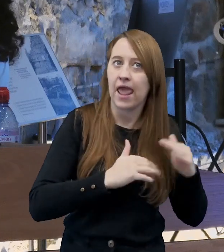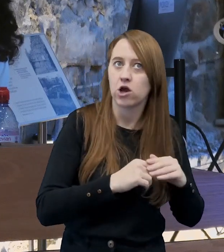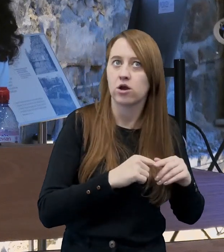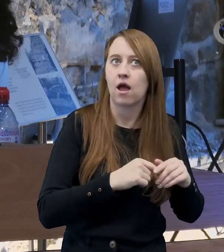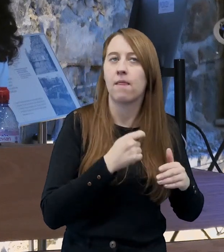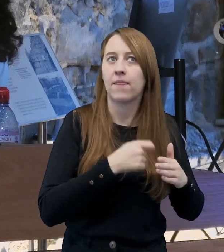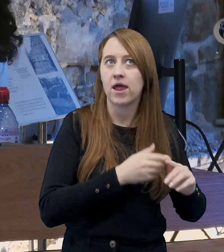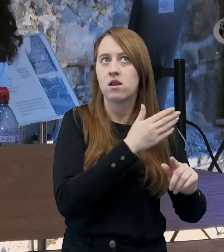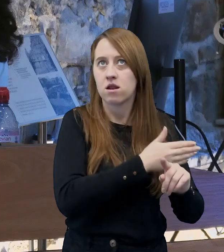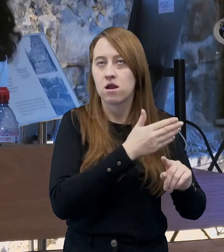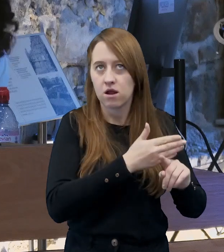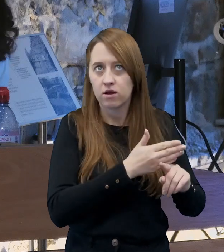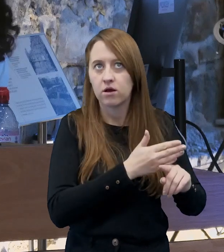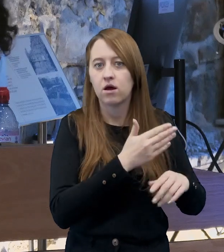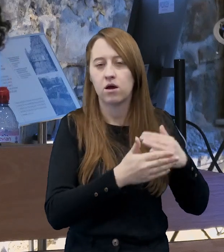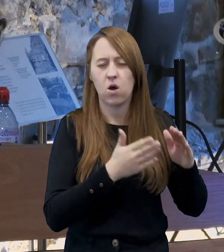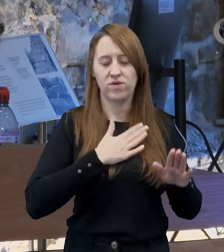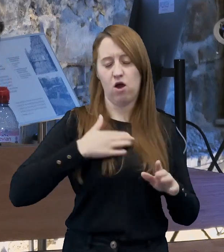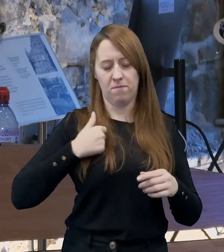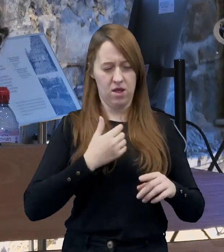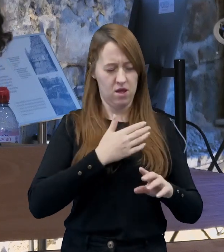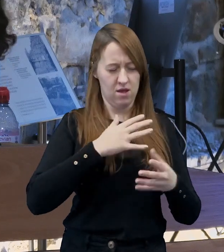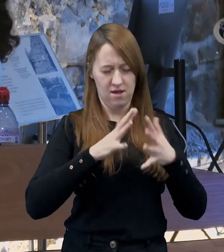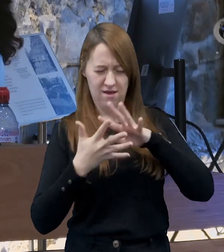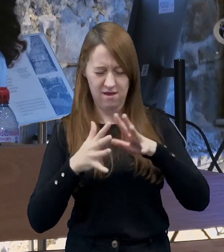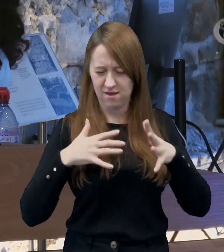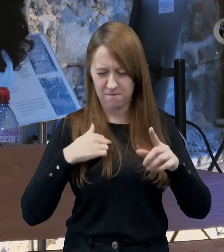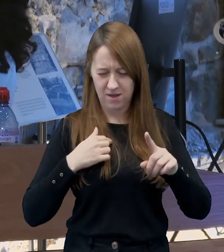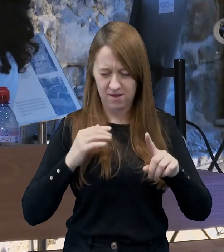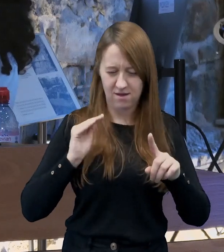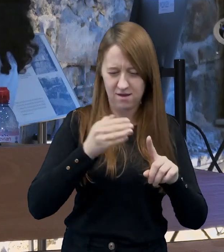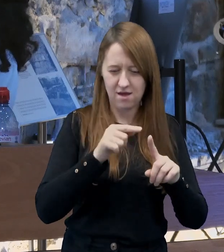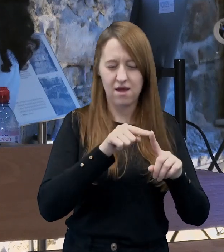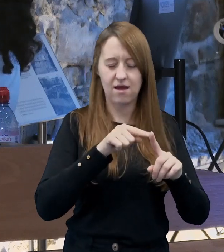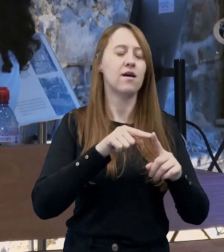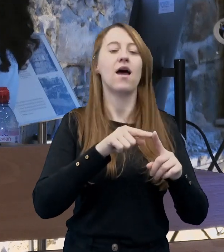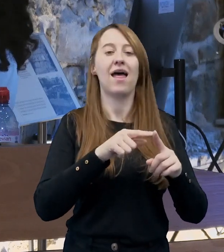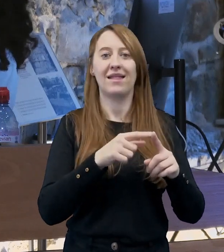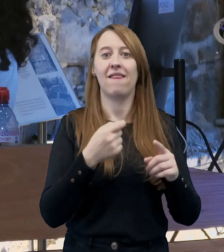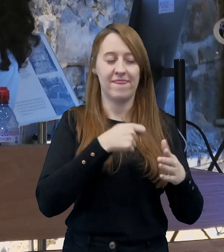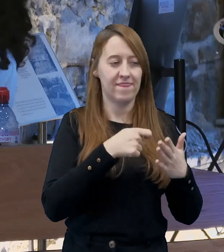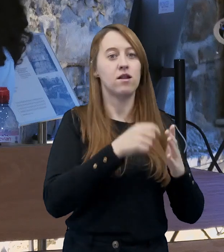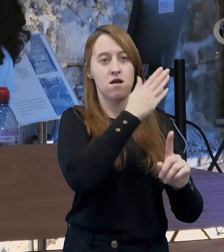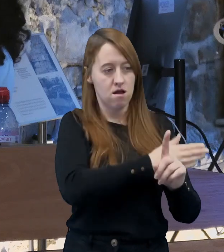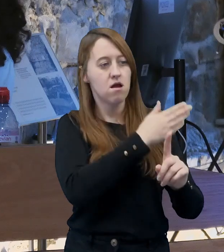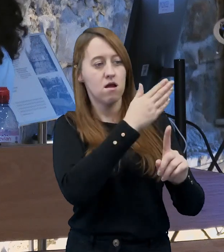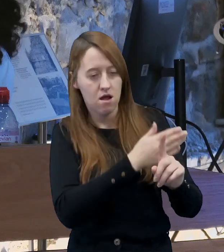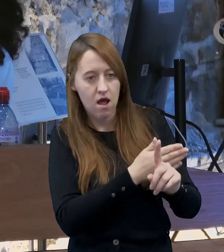And then I'm sorry, I'm losing my way slightly. And then this thick white paint, it's been painted over to match